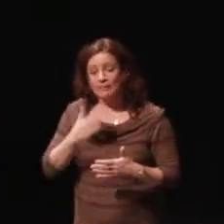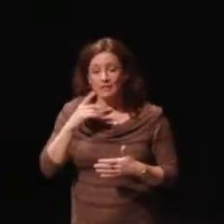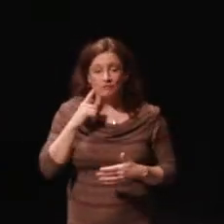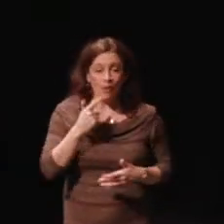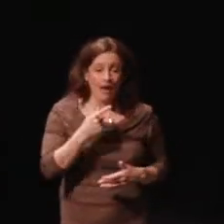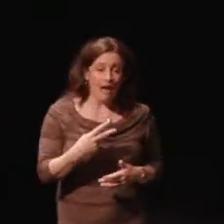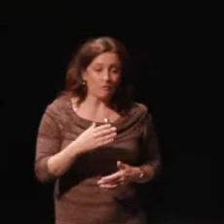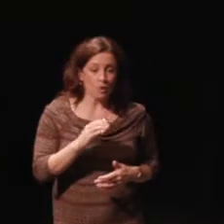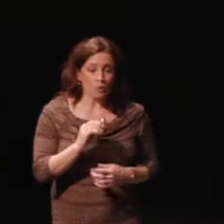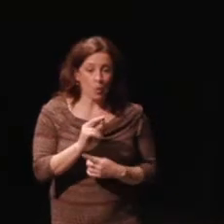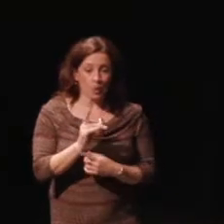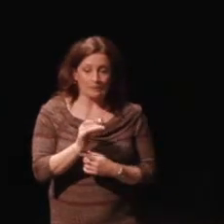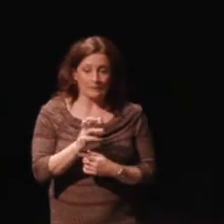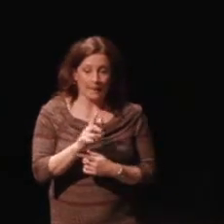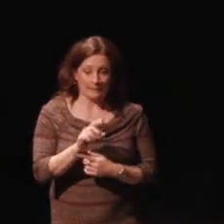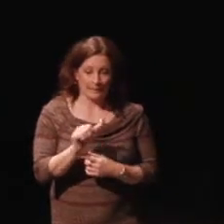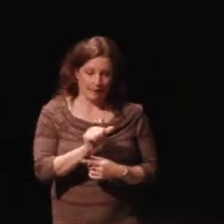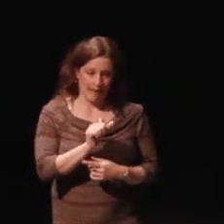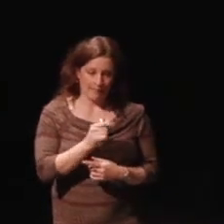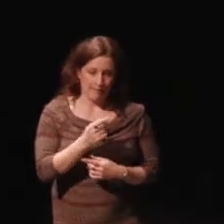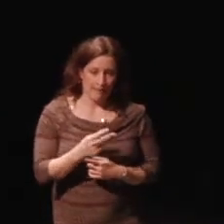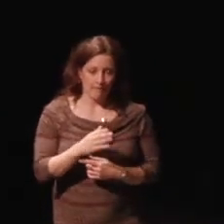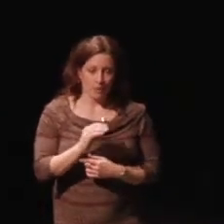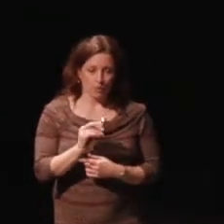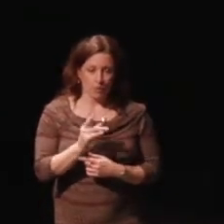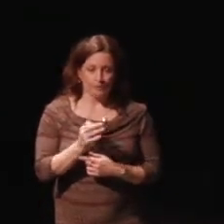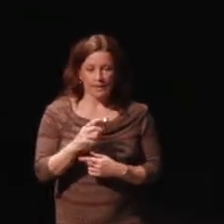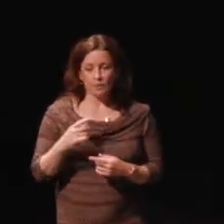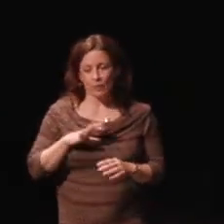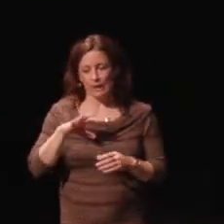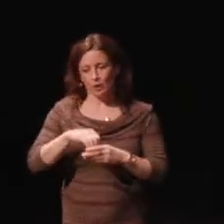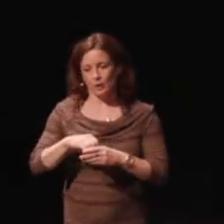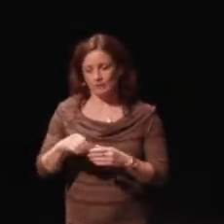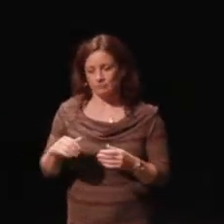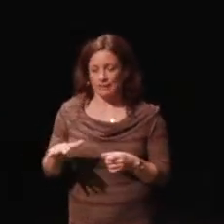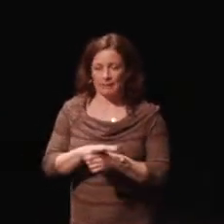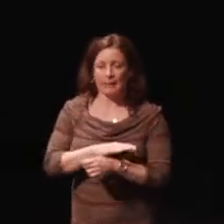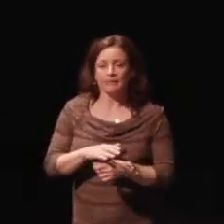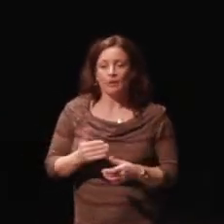we included things such as completely re-mappable input directions.